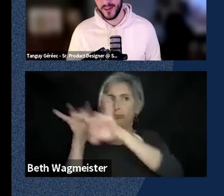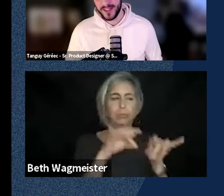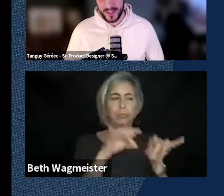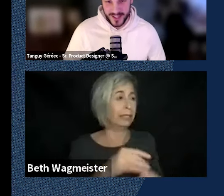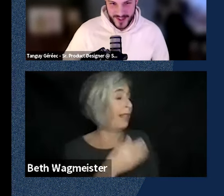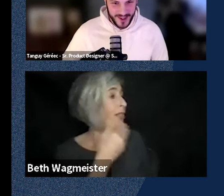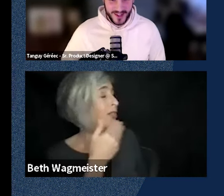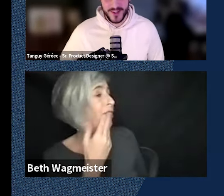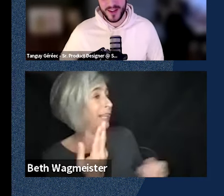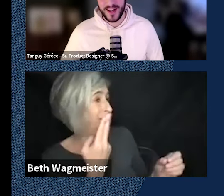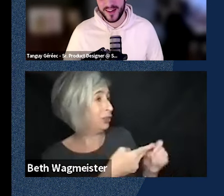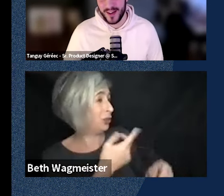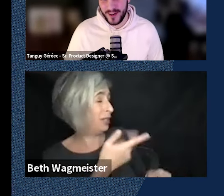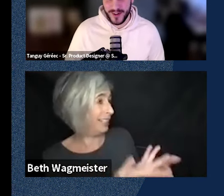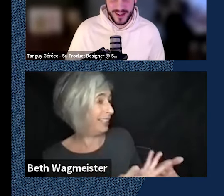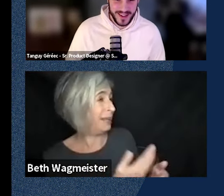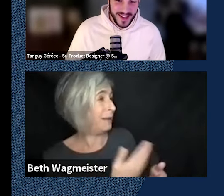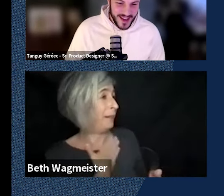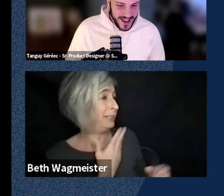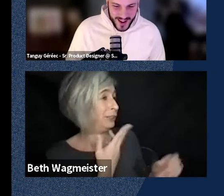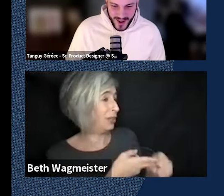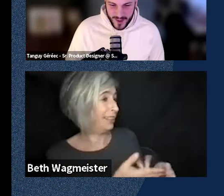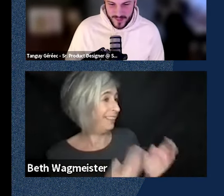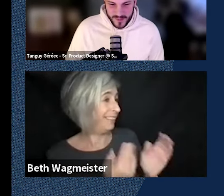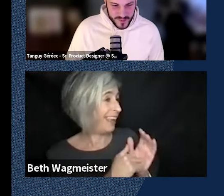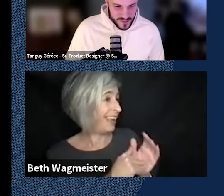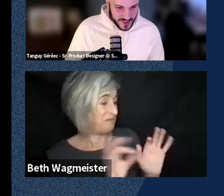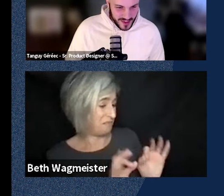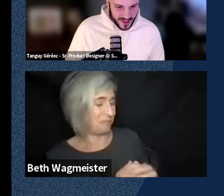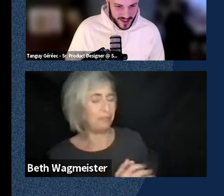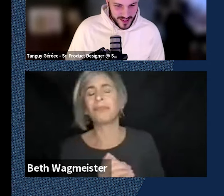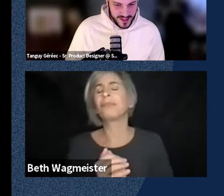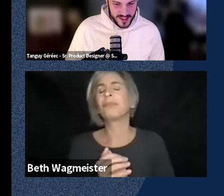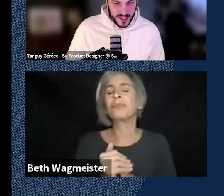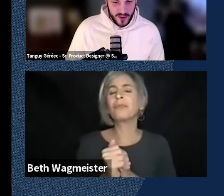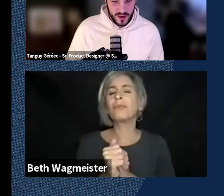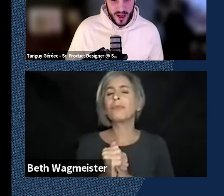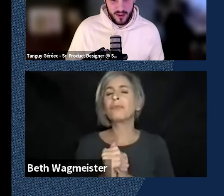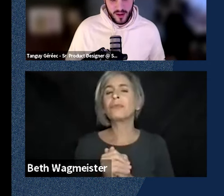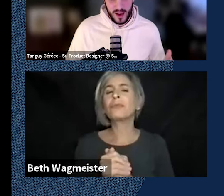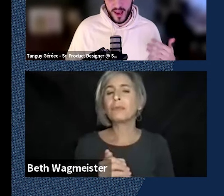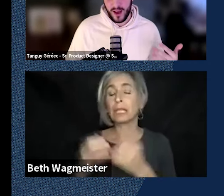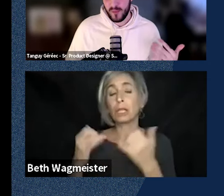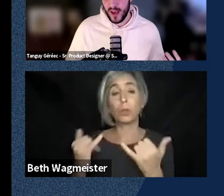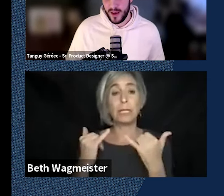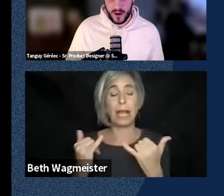And don't hesitate to do it again, Claudio. So now, I have my header.